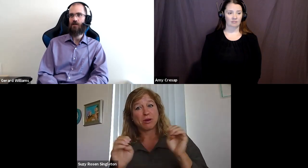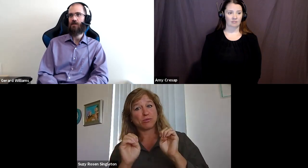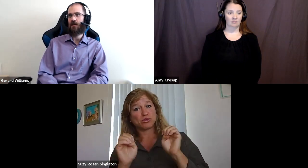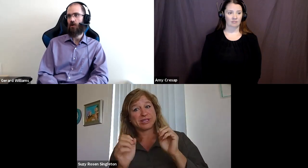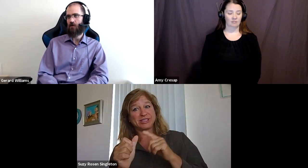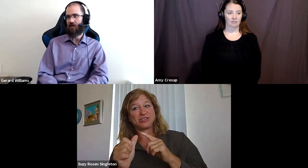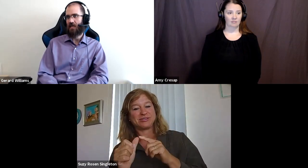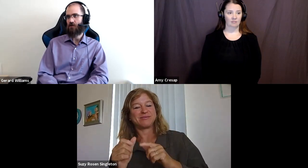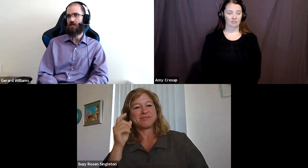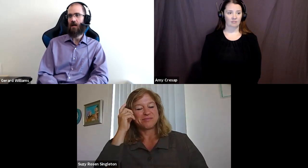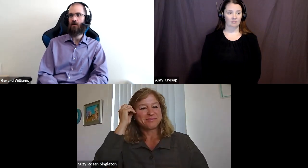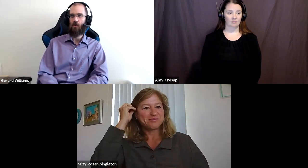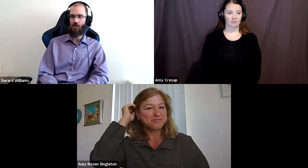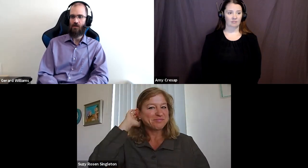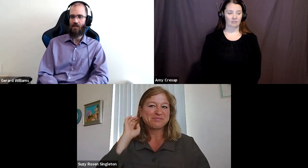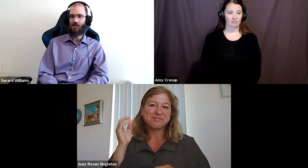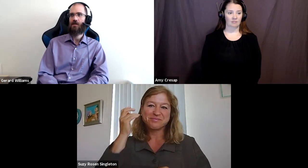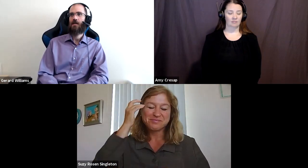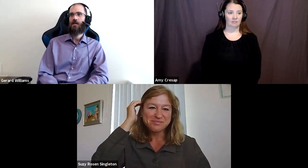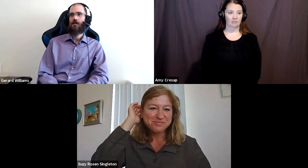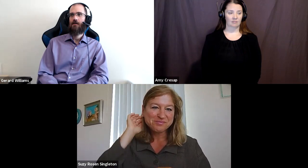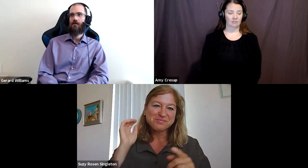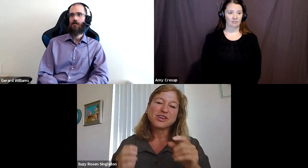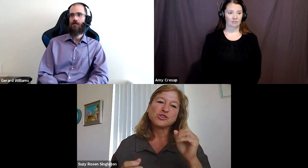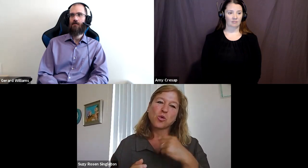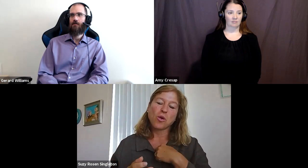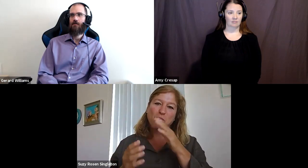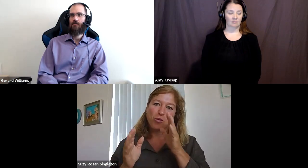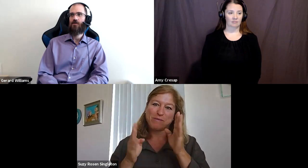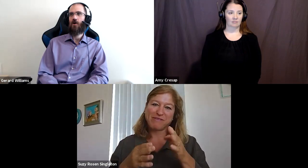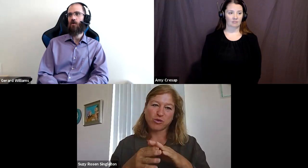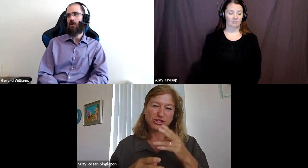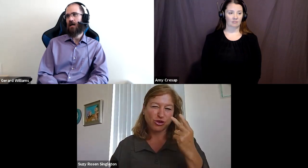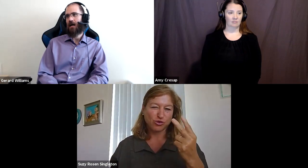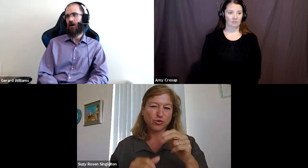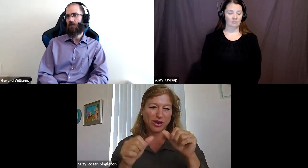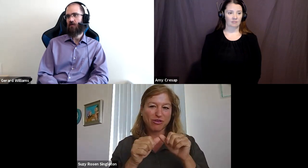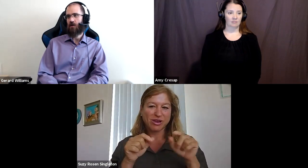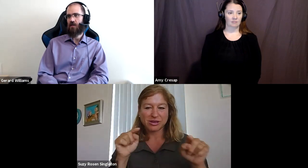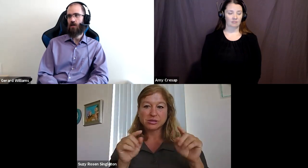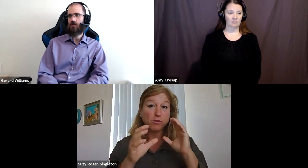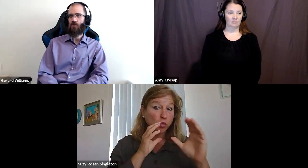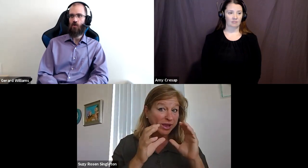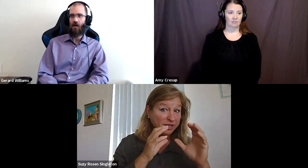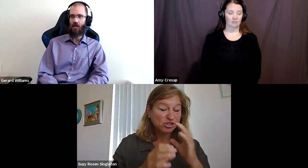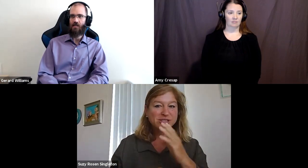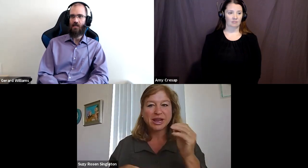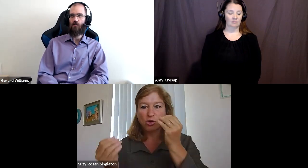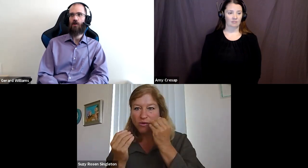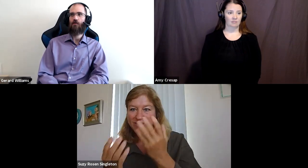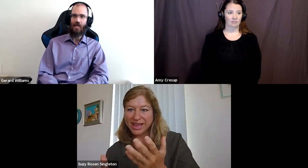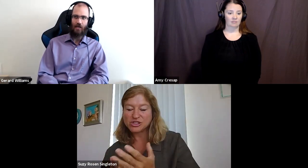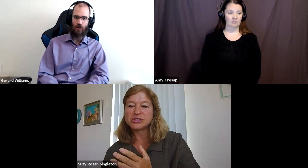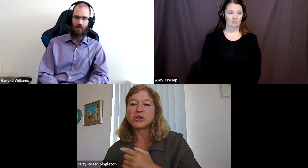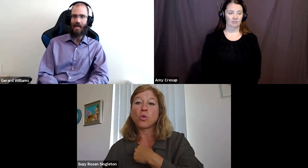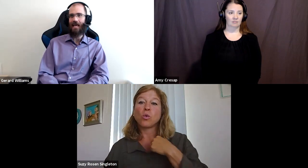communications and notifications about emergencies. So, I'll be focusing on two areas here, communications